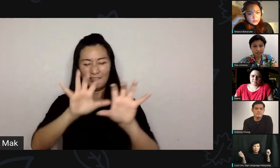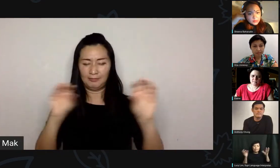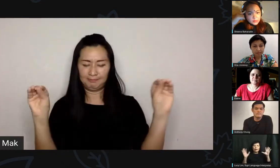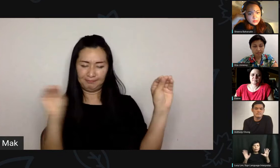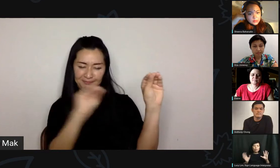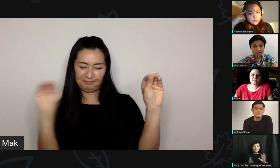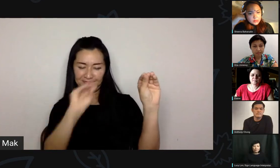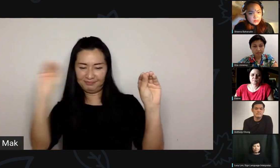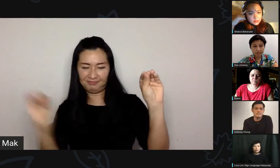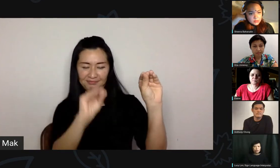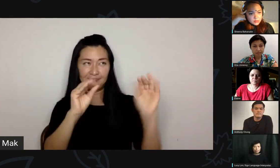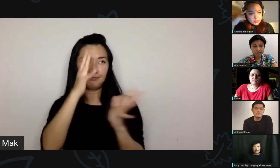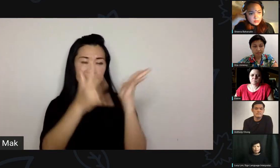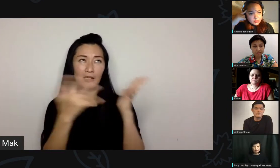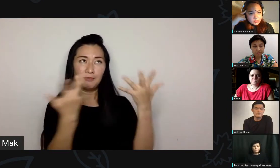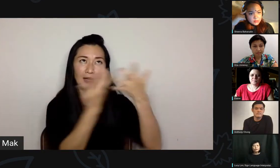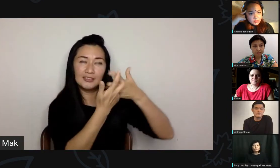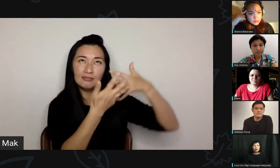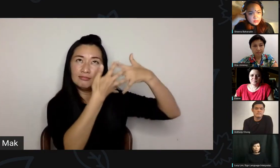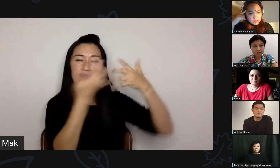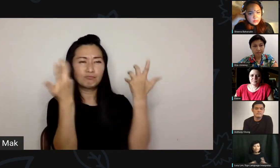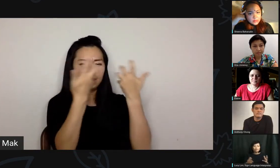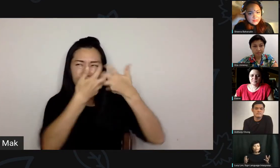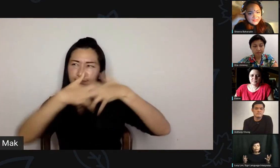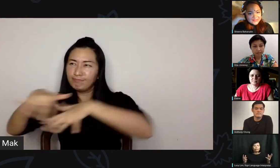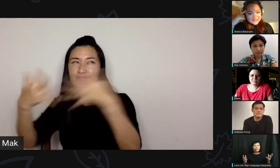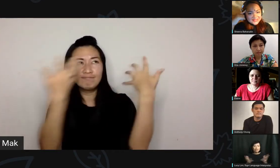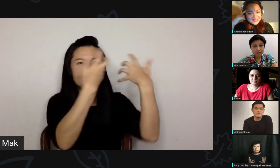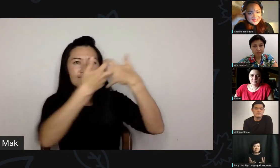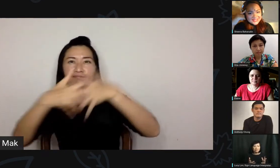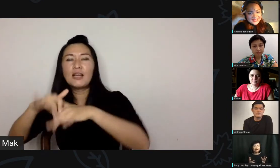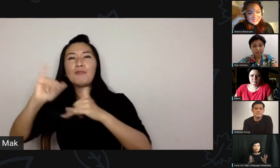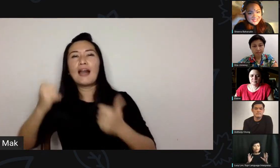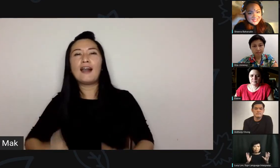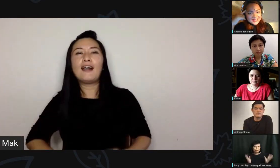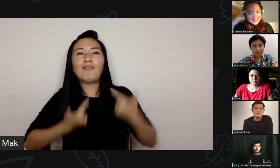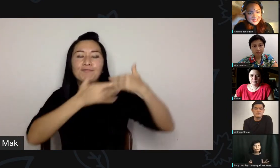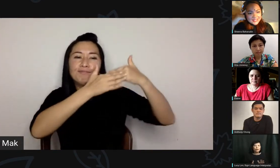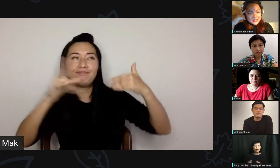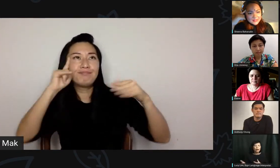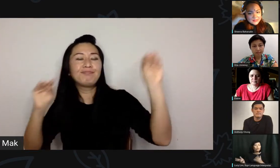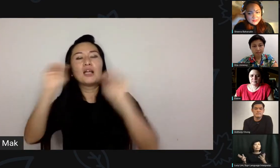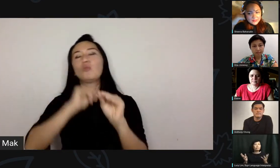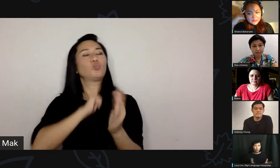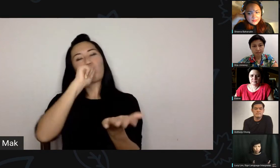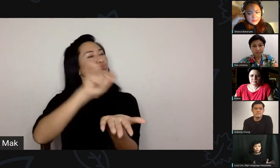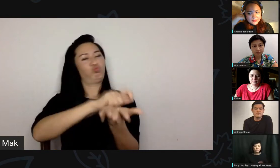My mind was like a jigsaw puzzle and slowly I tried to fit it into a picture and how it flows.